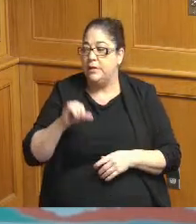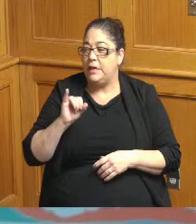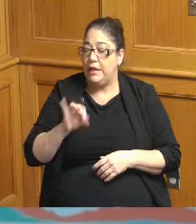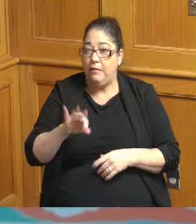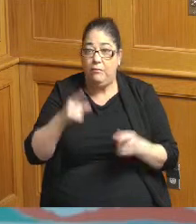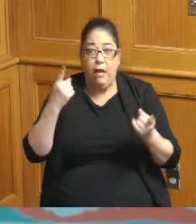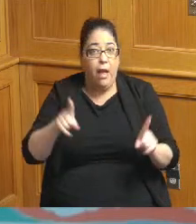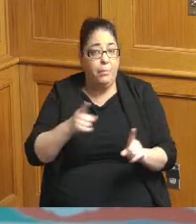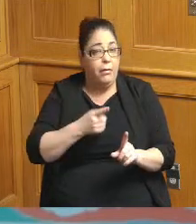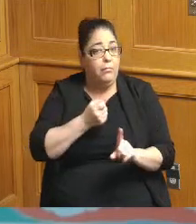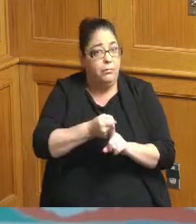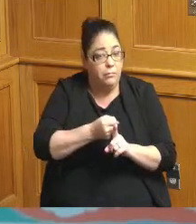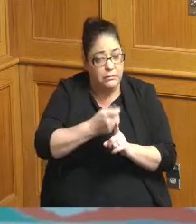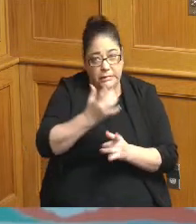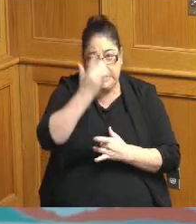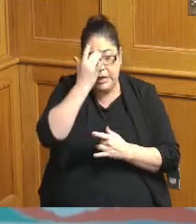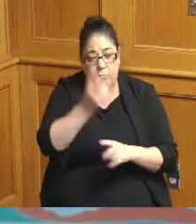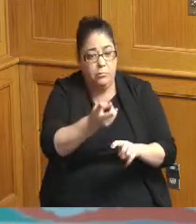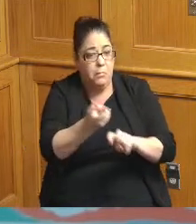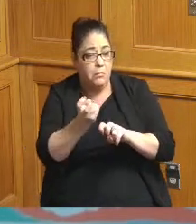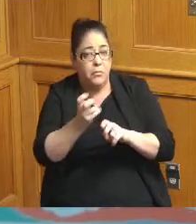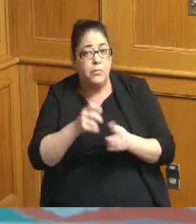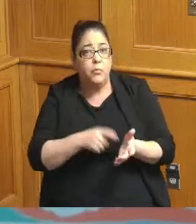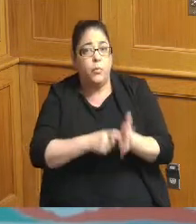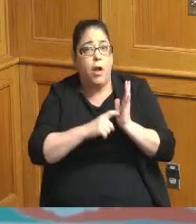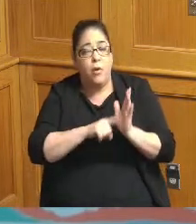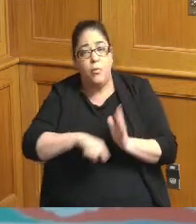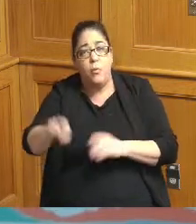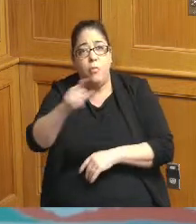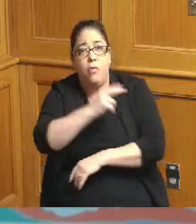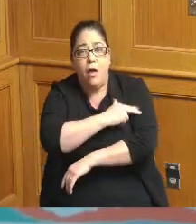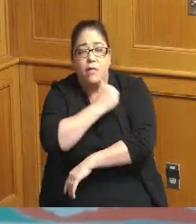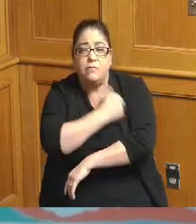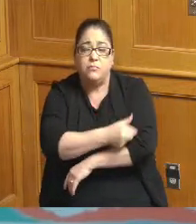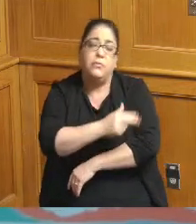and require hospitalization these numbers are perfectly accurate because we're testing when